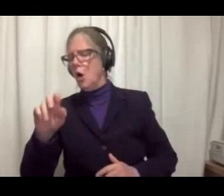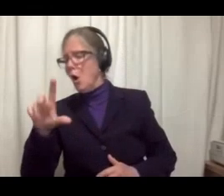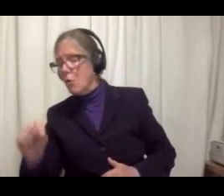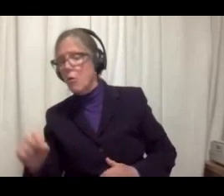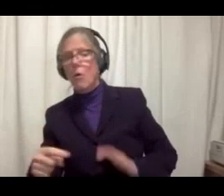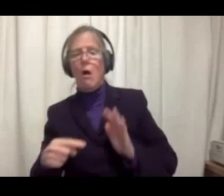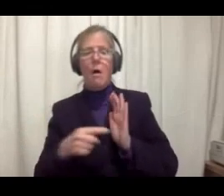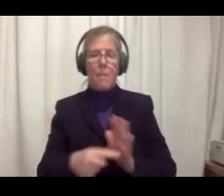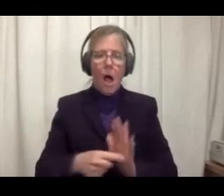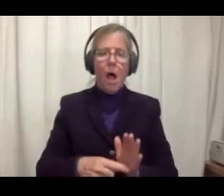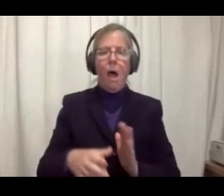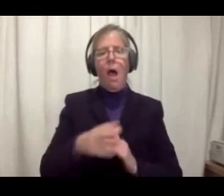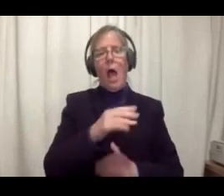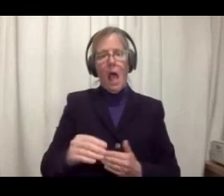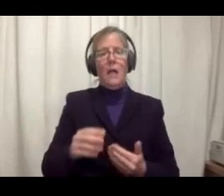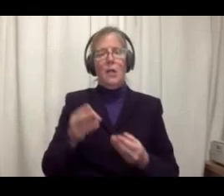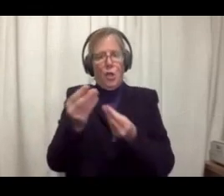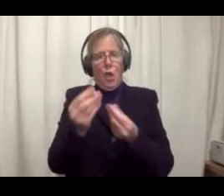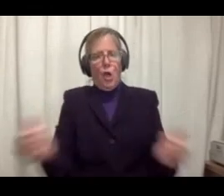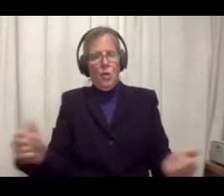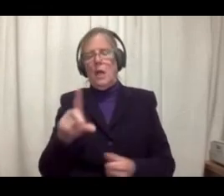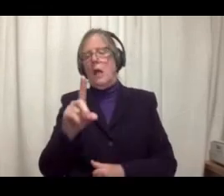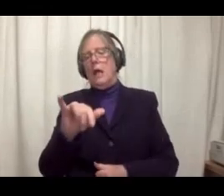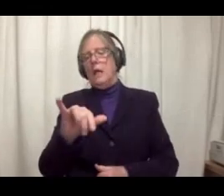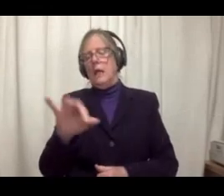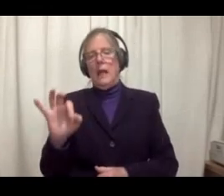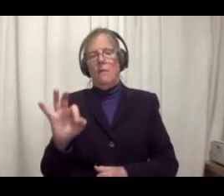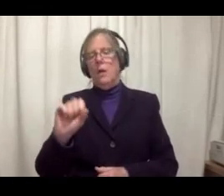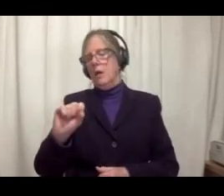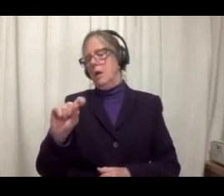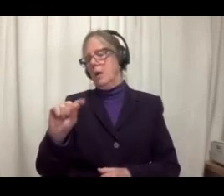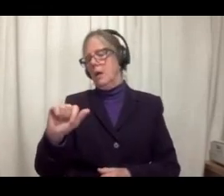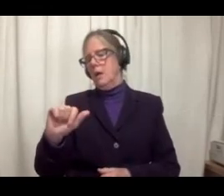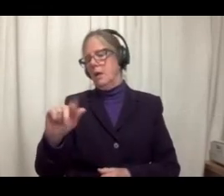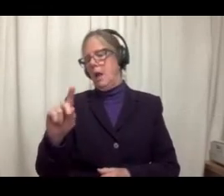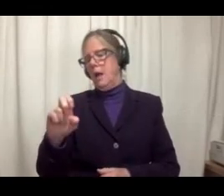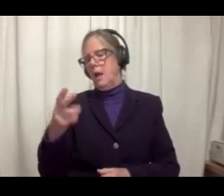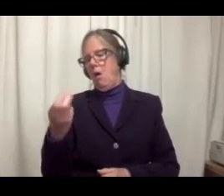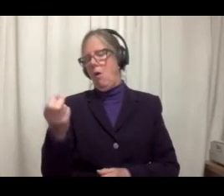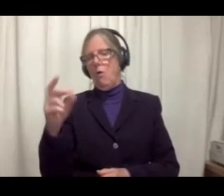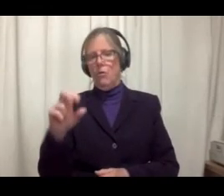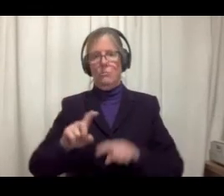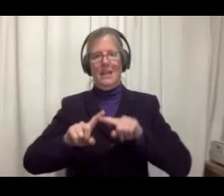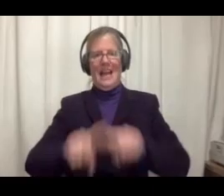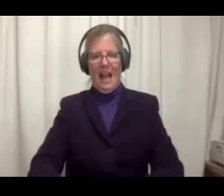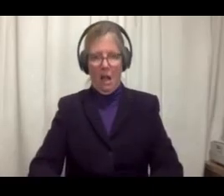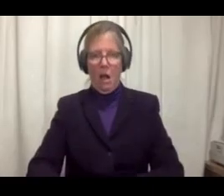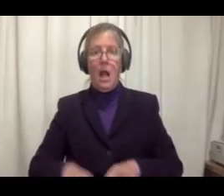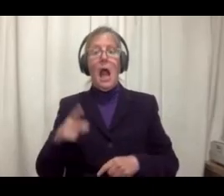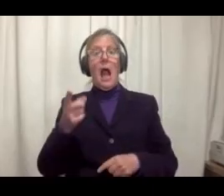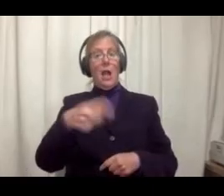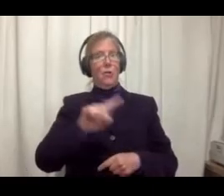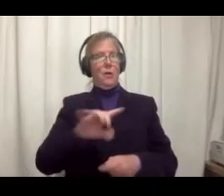stakeholders rely on. And you get to be part of that ecosystem, not just benefiting from